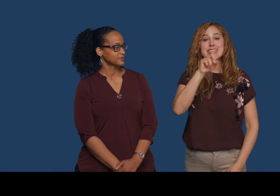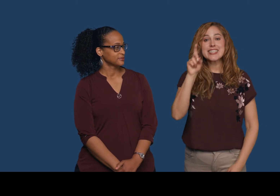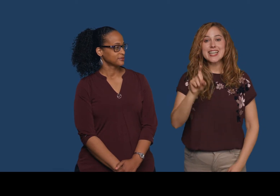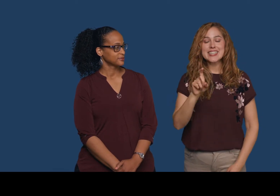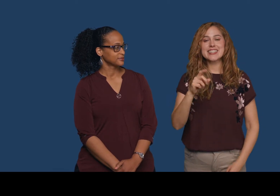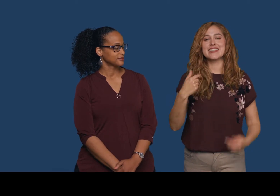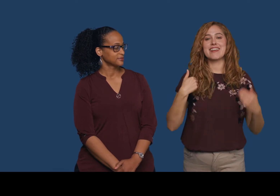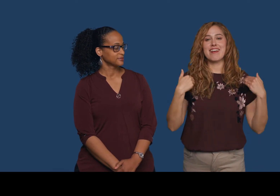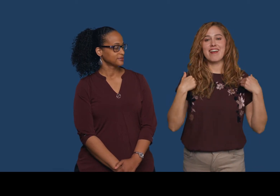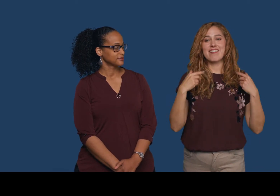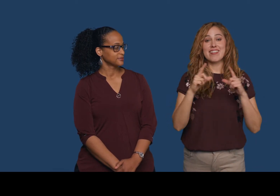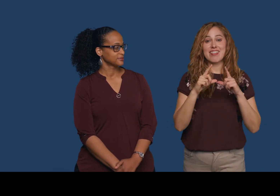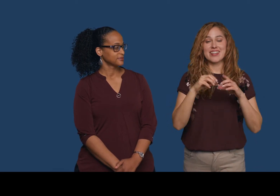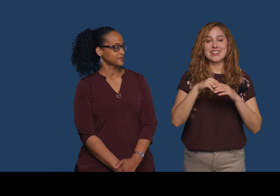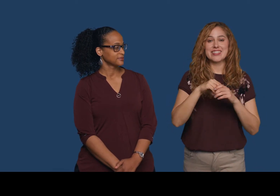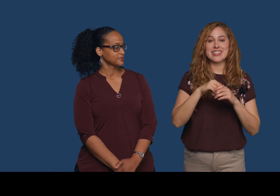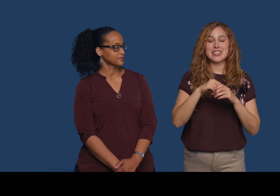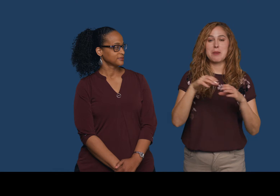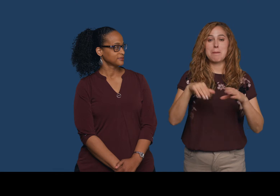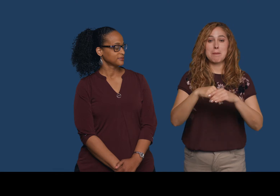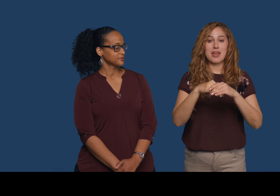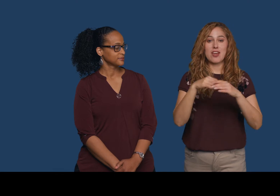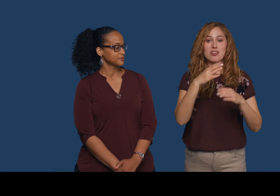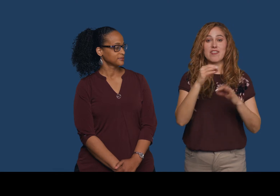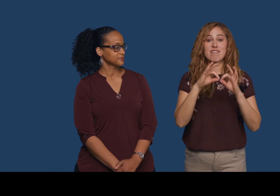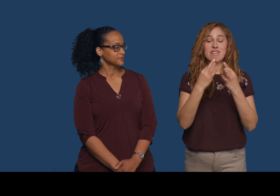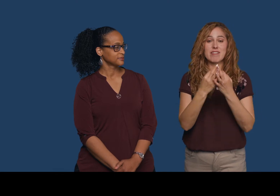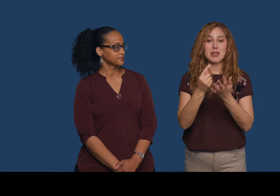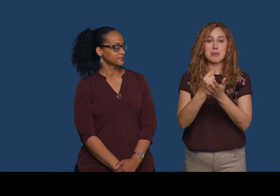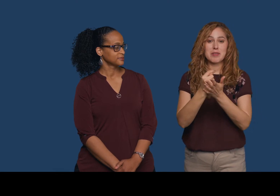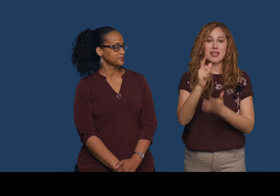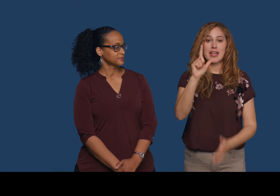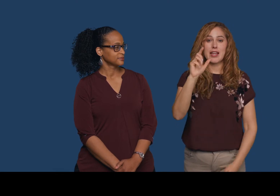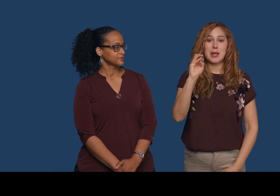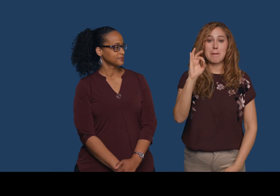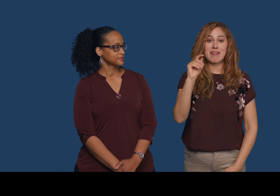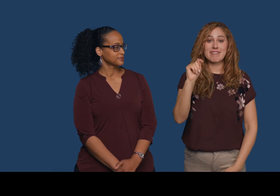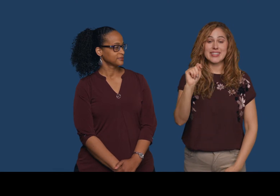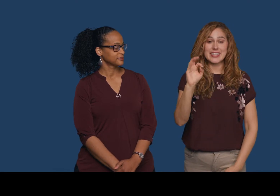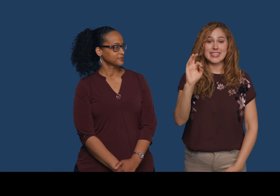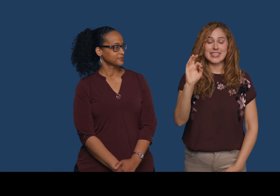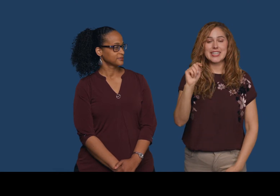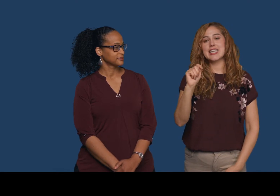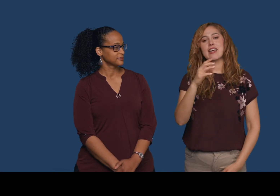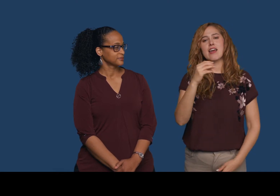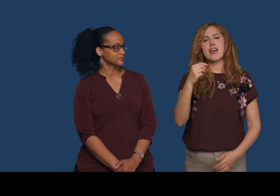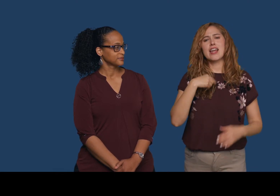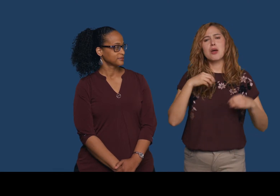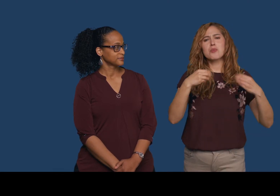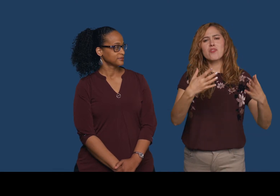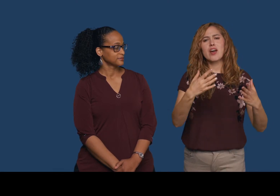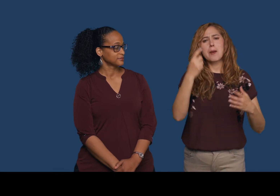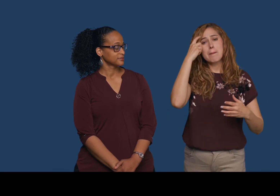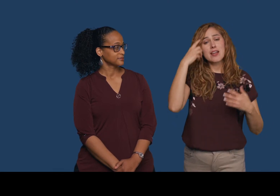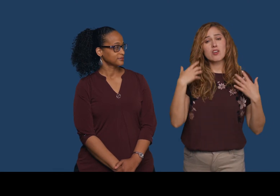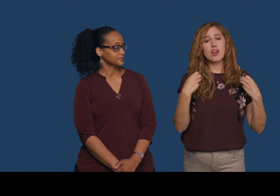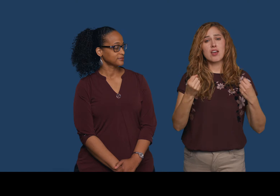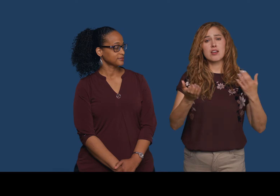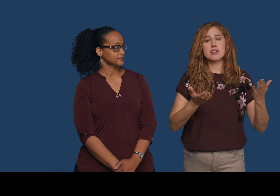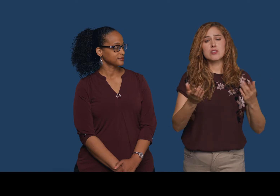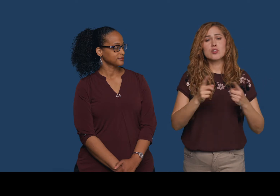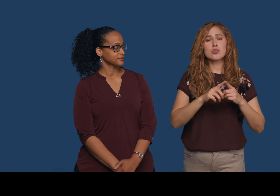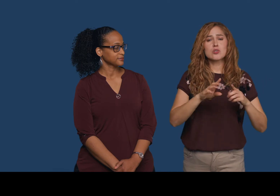I have a license in marriage and family therapy, LMFT, and I provide mental health services